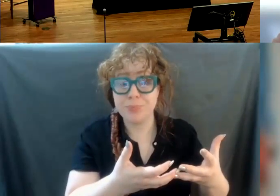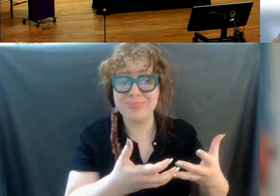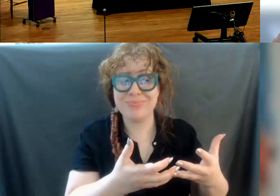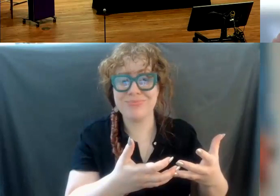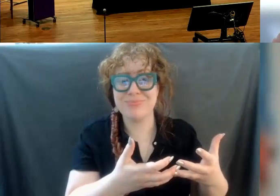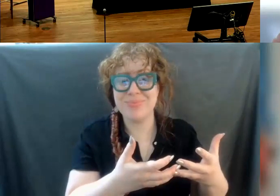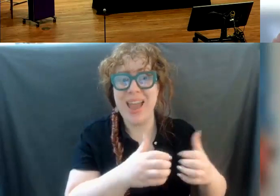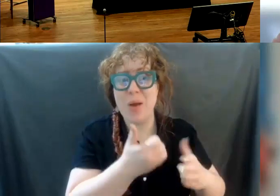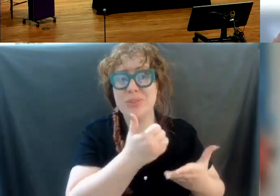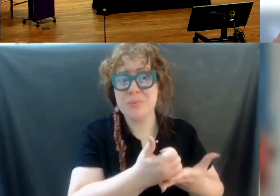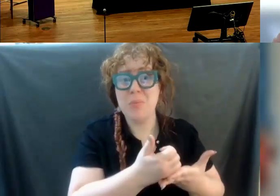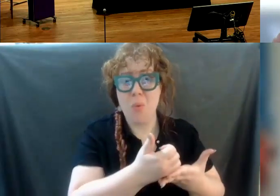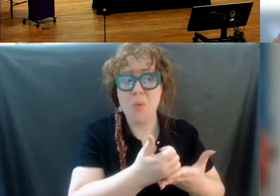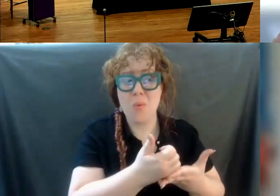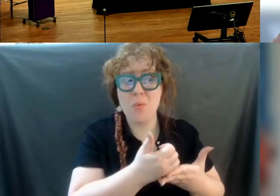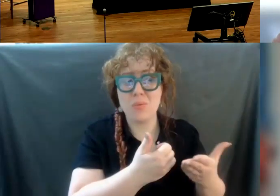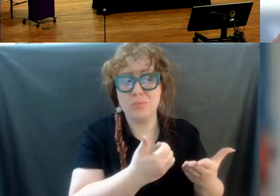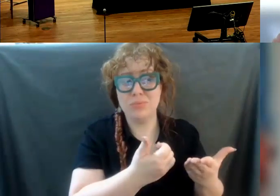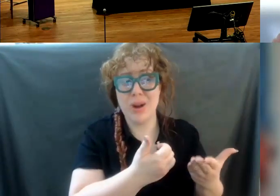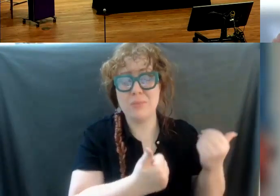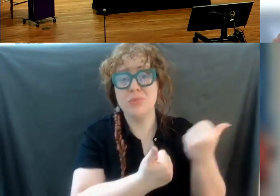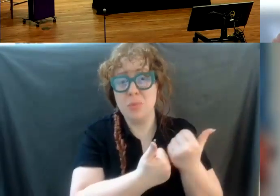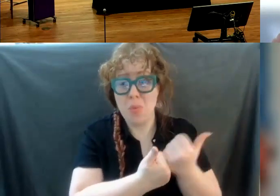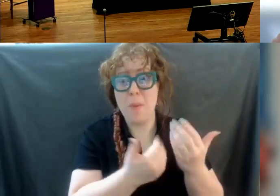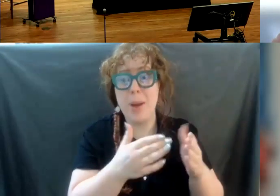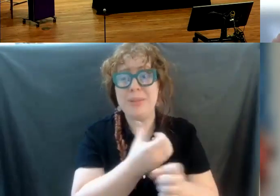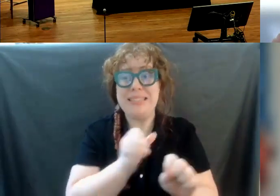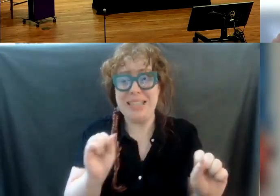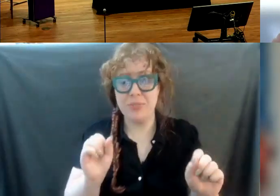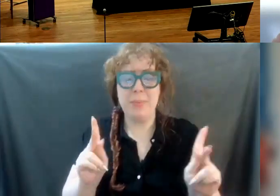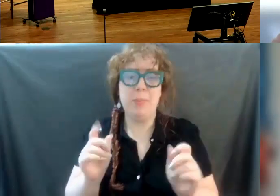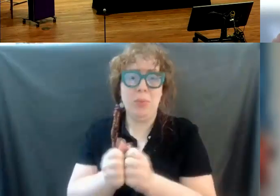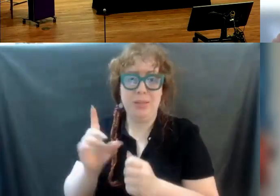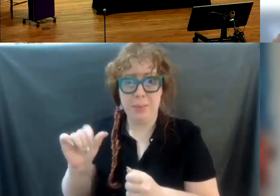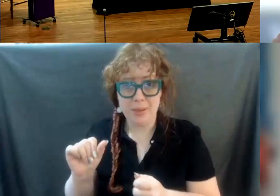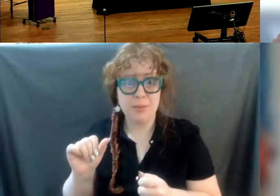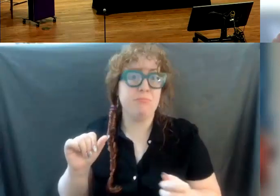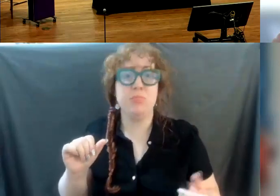public safety, advocate for it, shape it, promote it